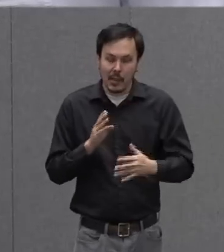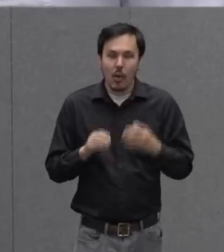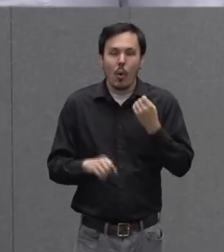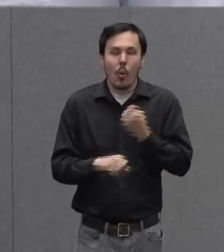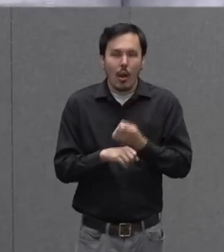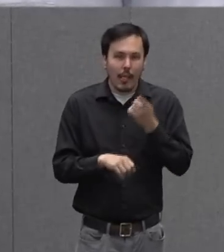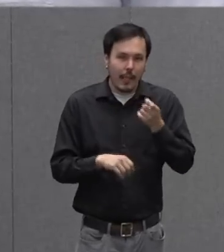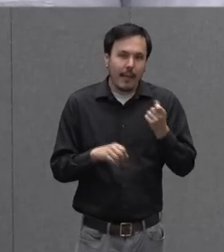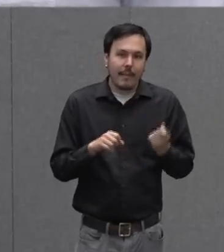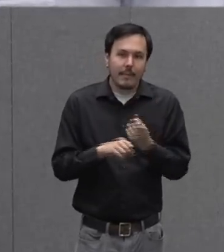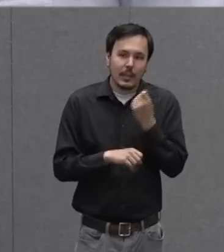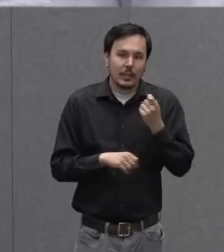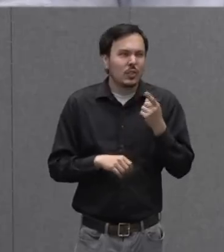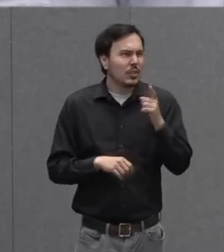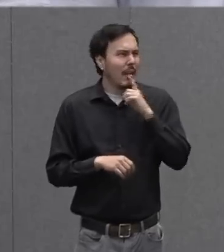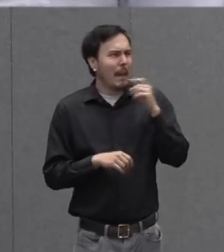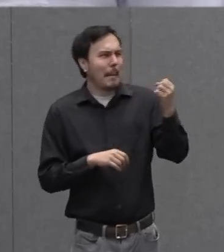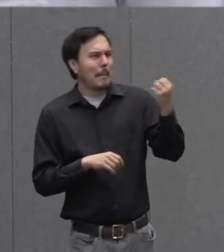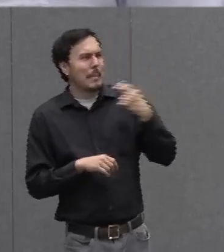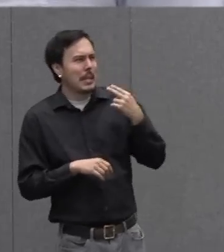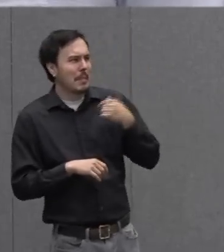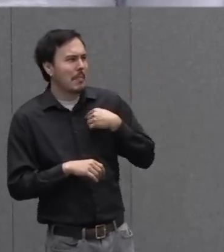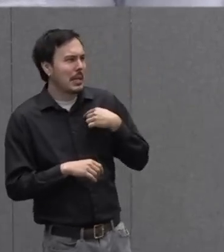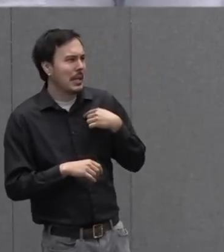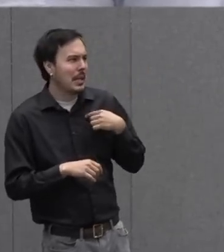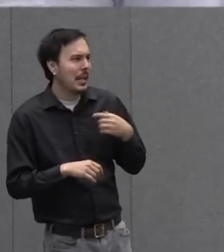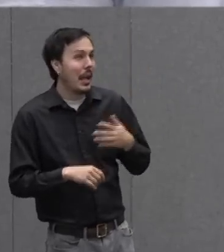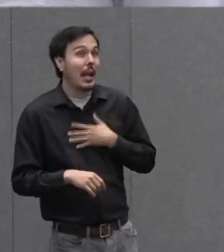You have beaten me, so happy by beating me.